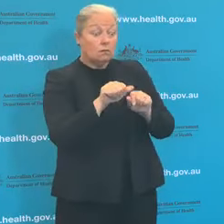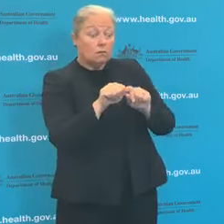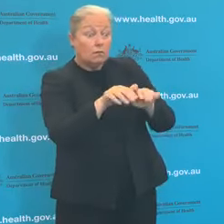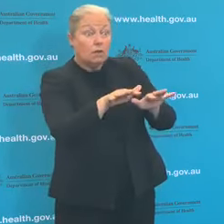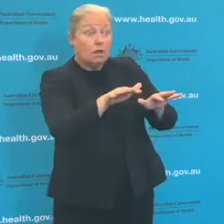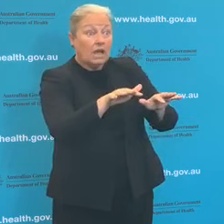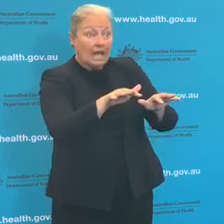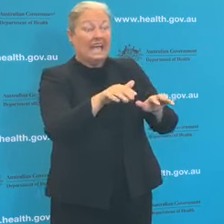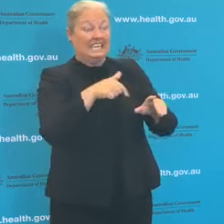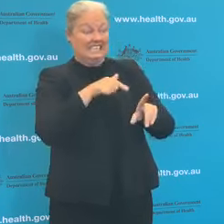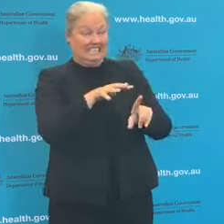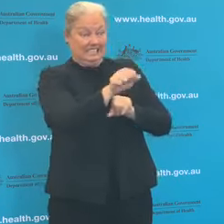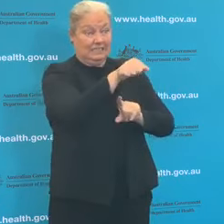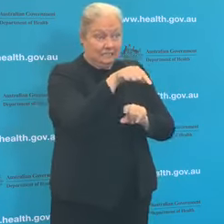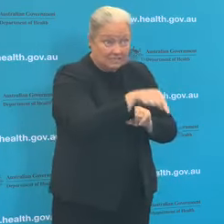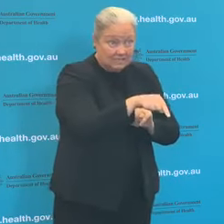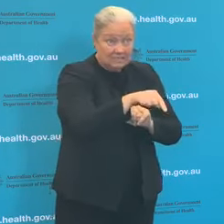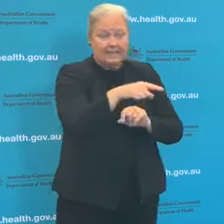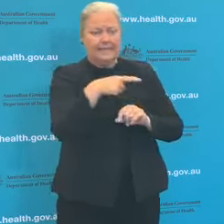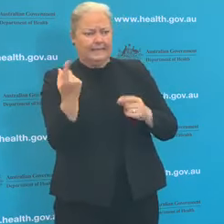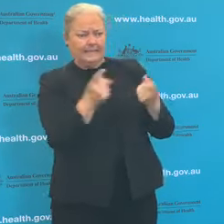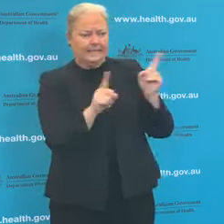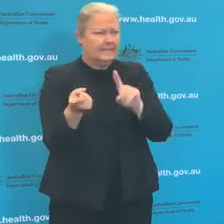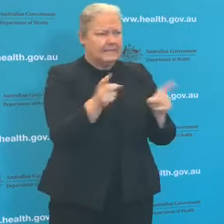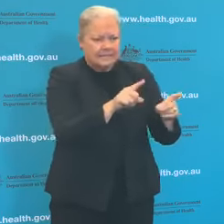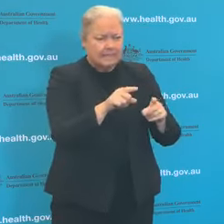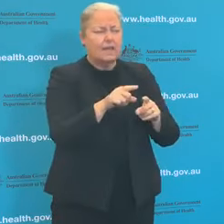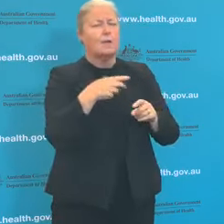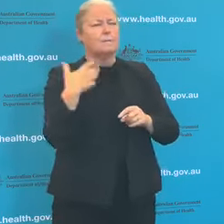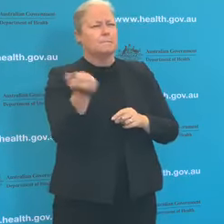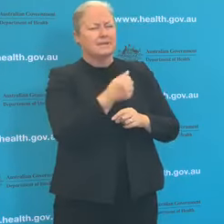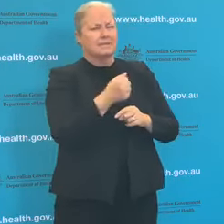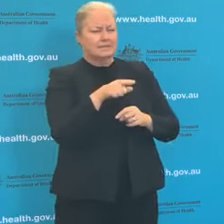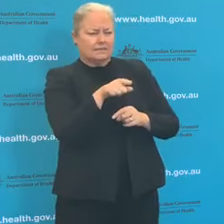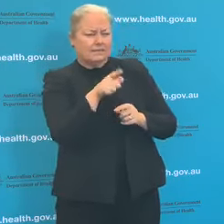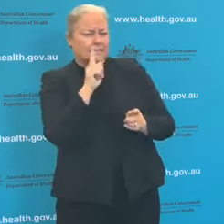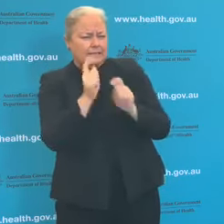tracing happens and we're getting under control with perhaps case